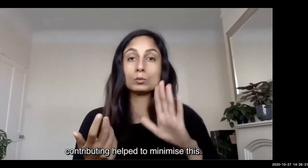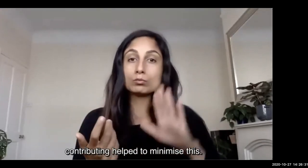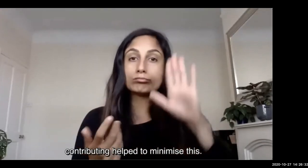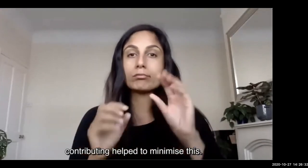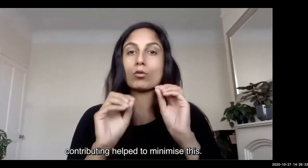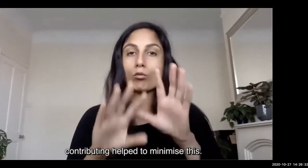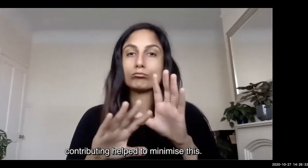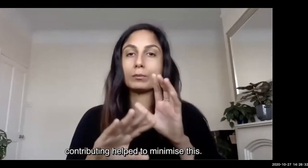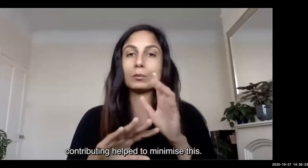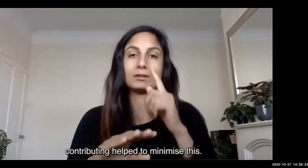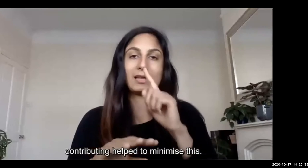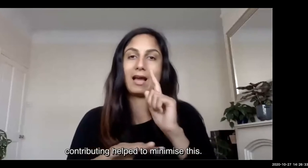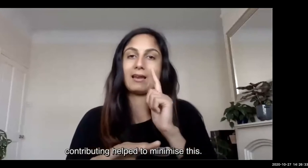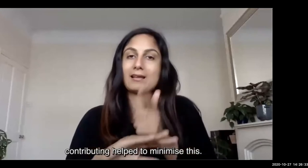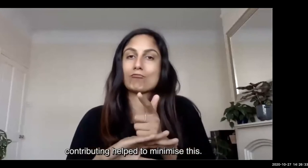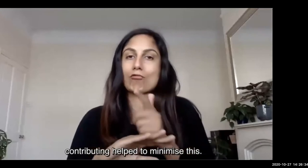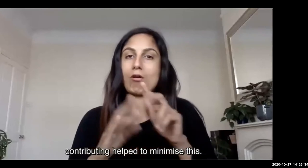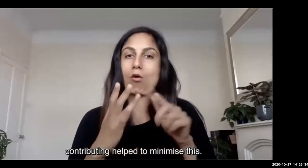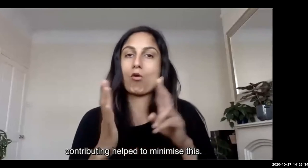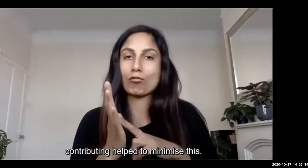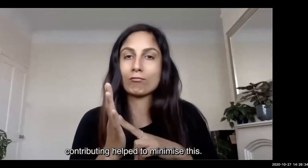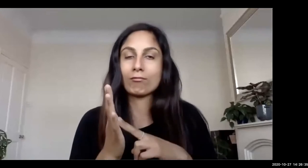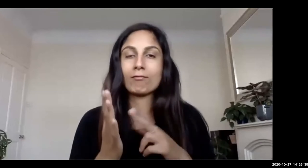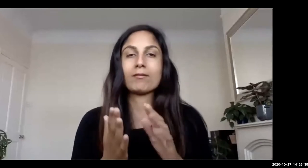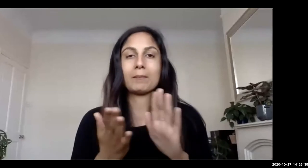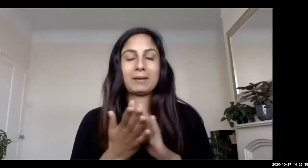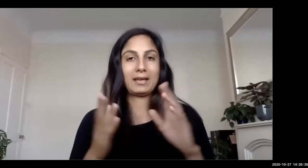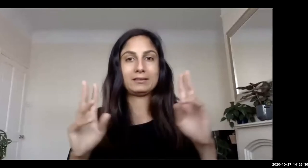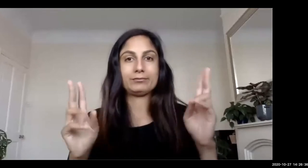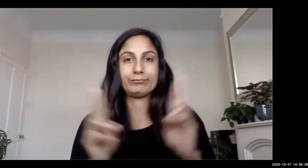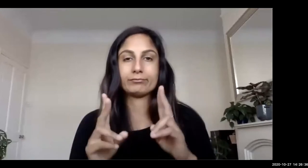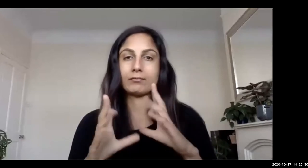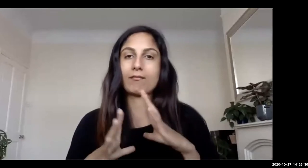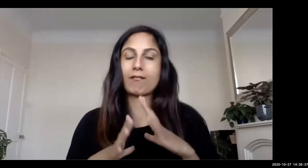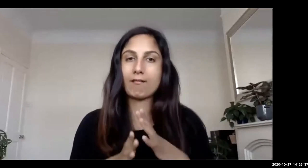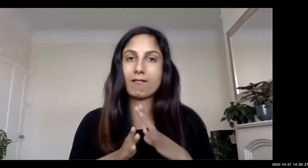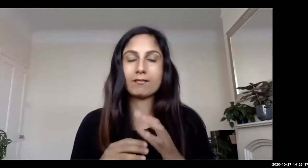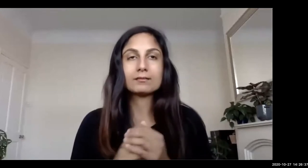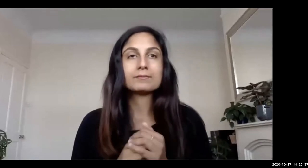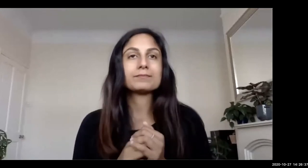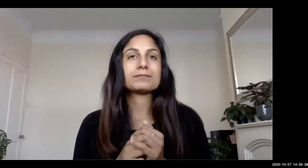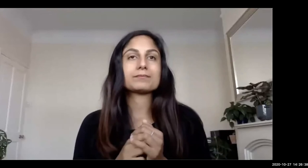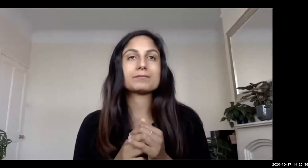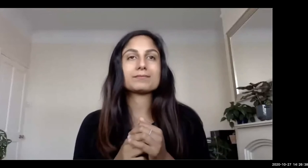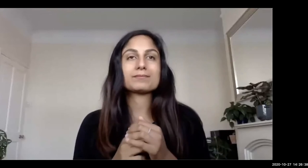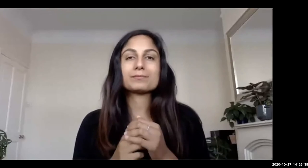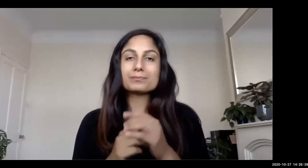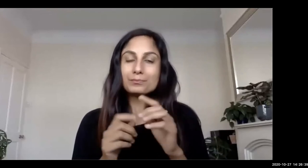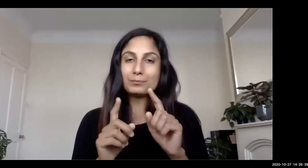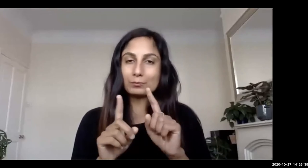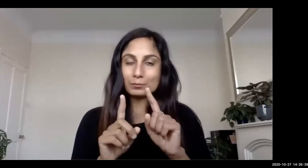this